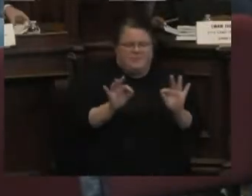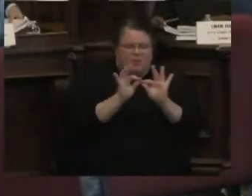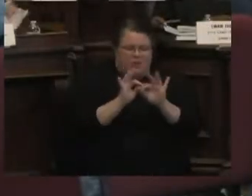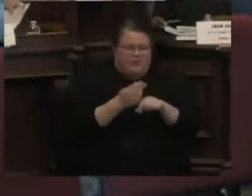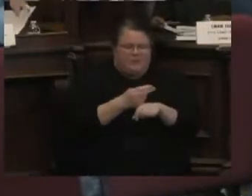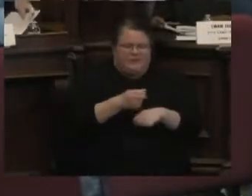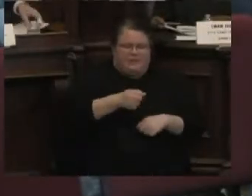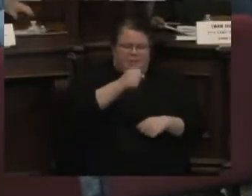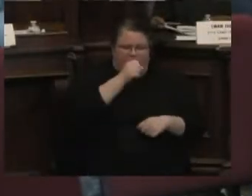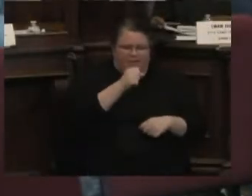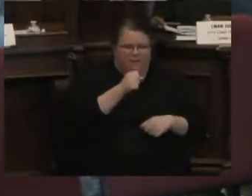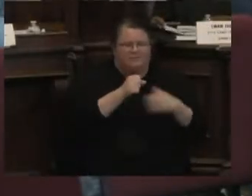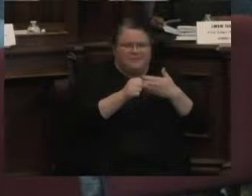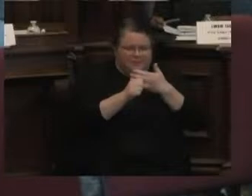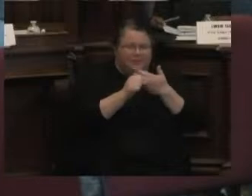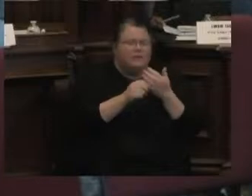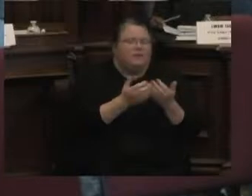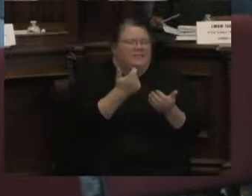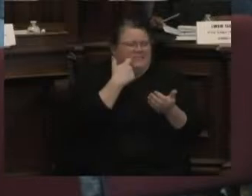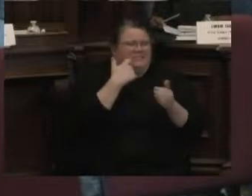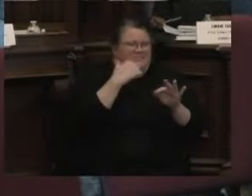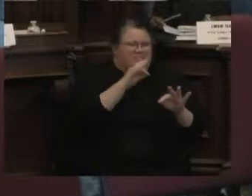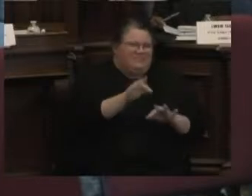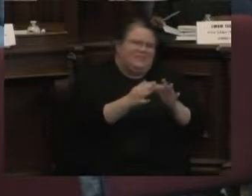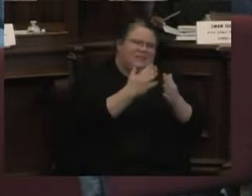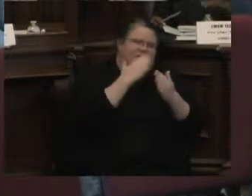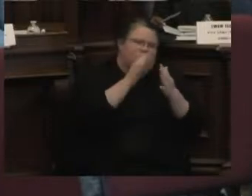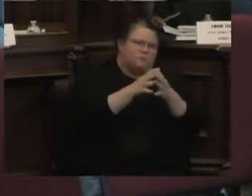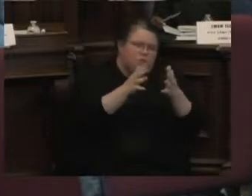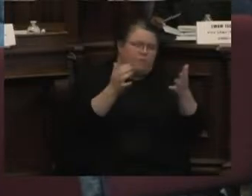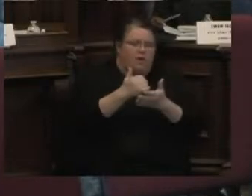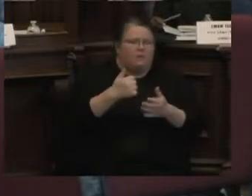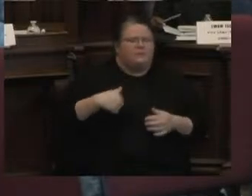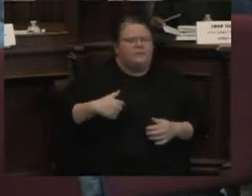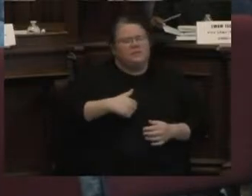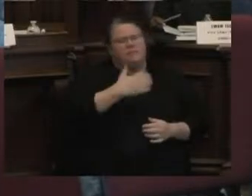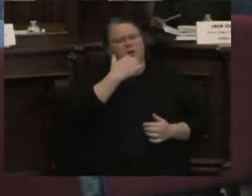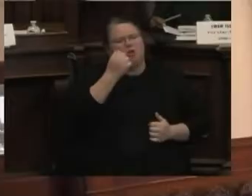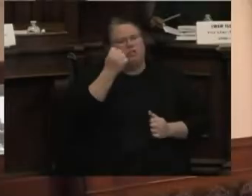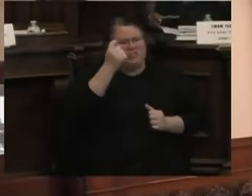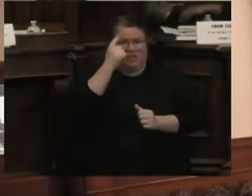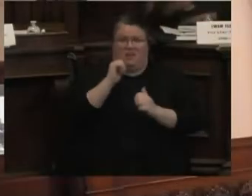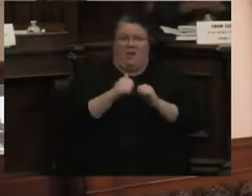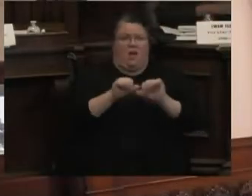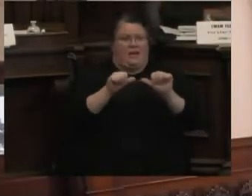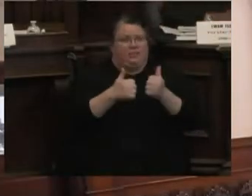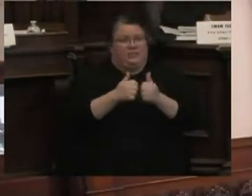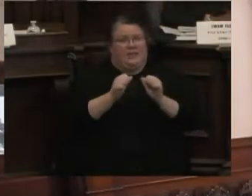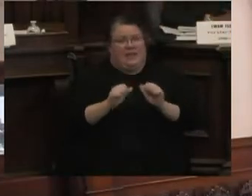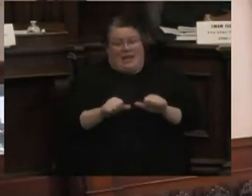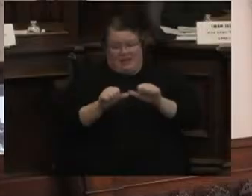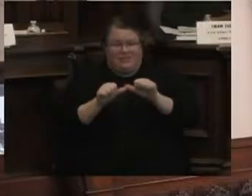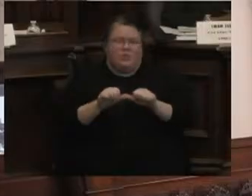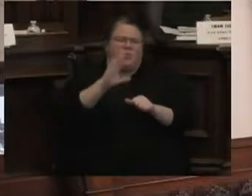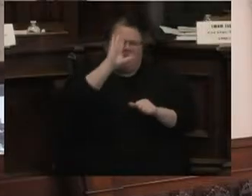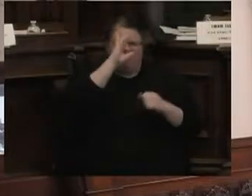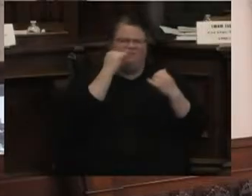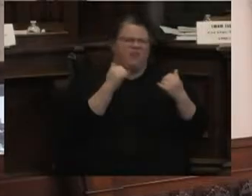real close to your mic so they can hear you, AJ okay, thank you for that overview. I think it was it was helpful in sort